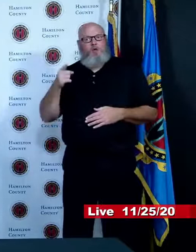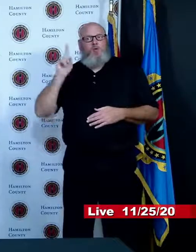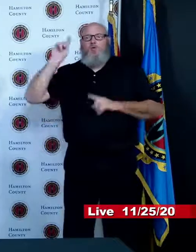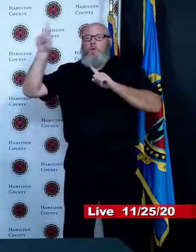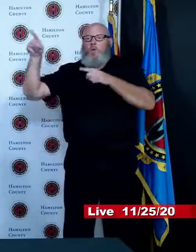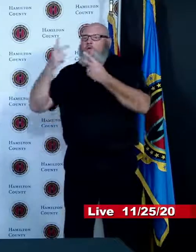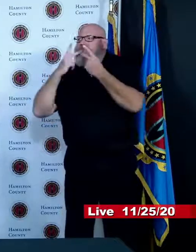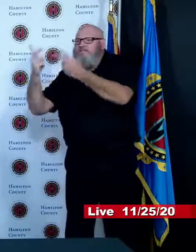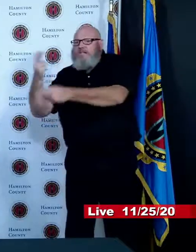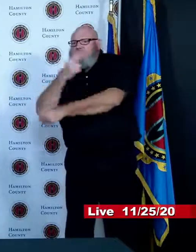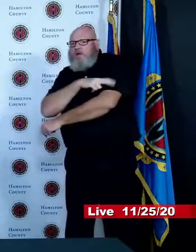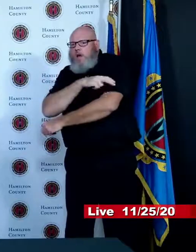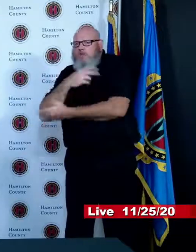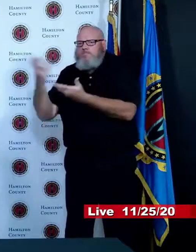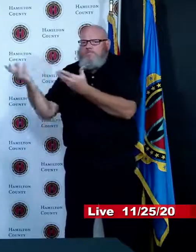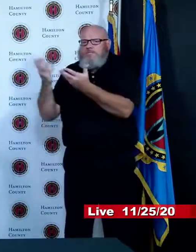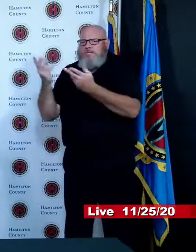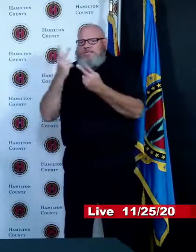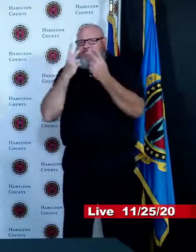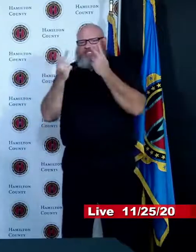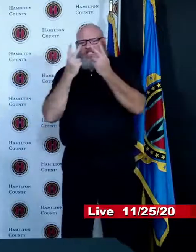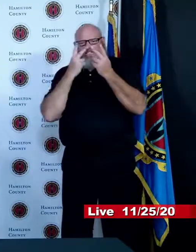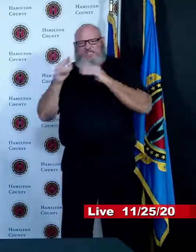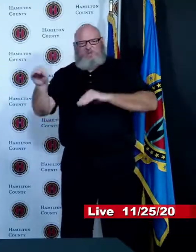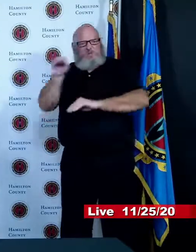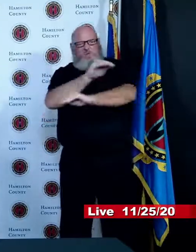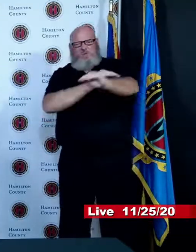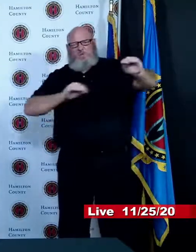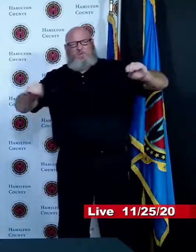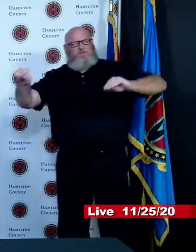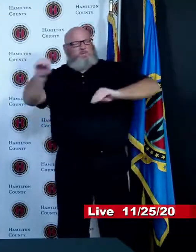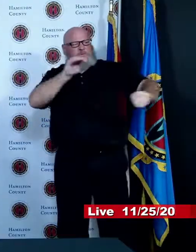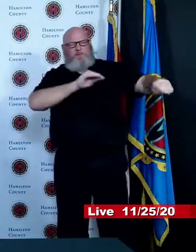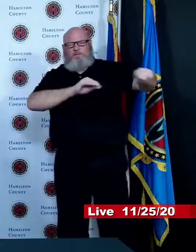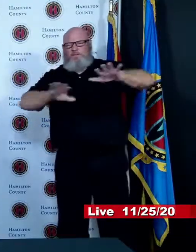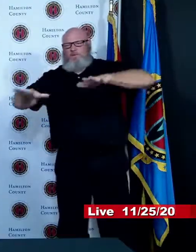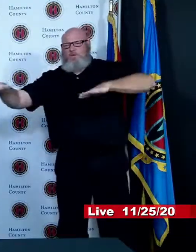and in different spots and things aren't normal anymore in the hospitals they're they're staffing